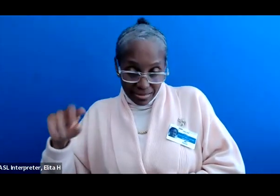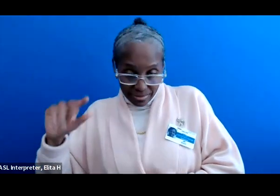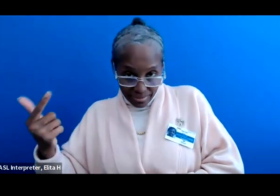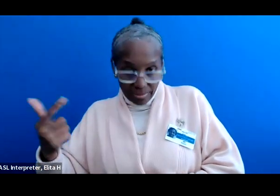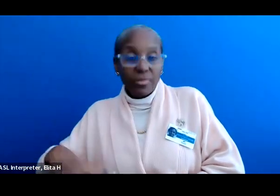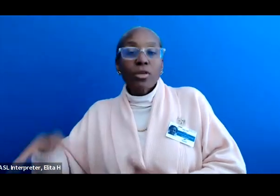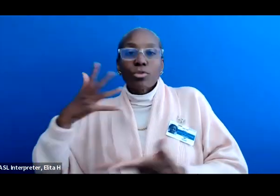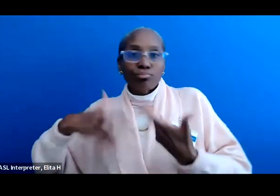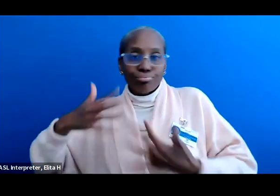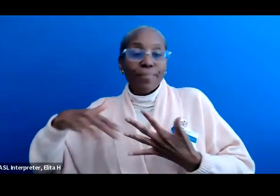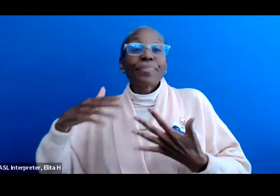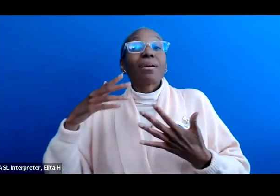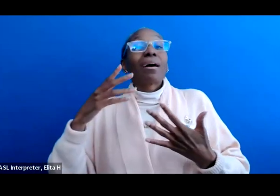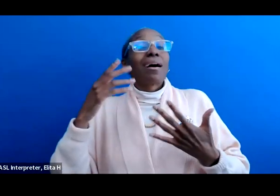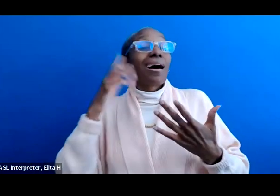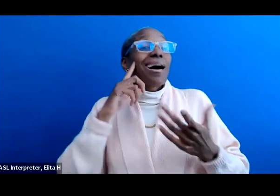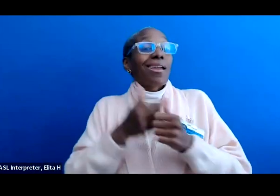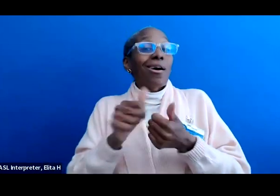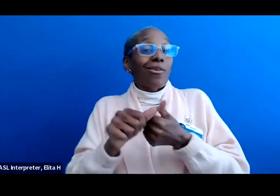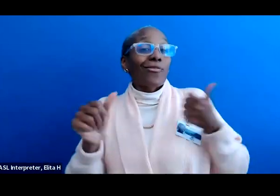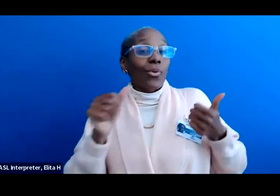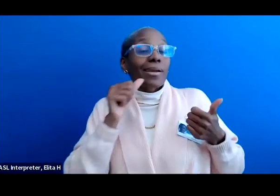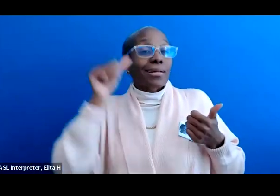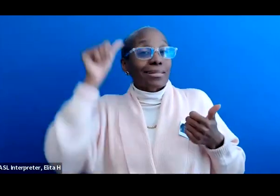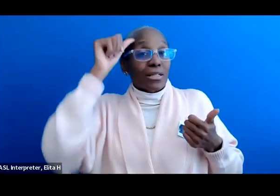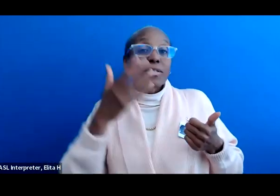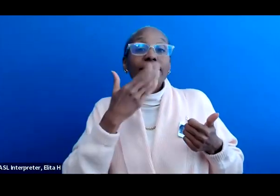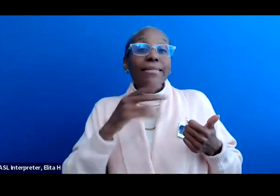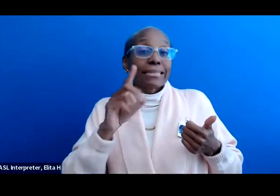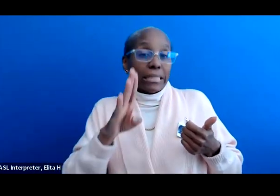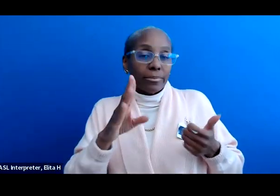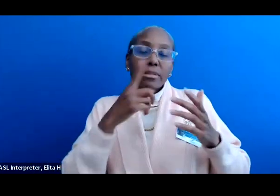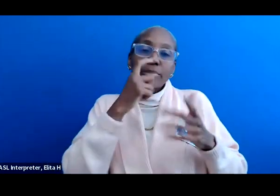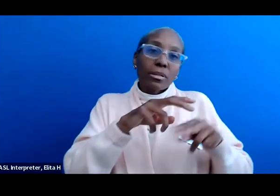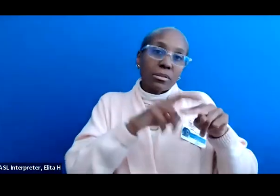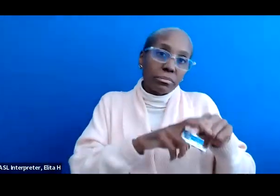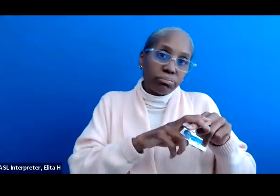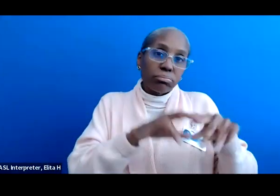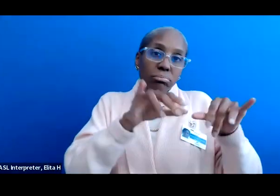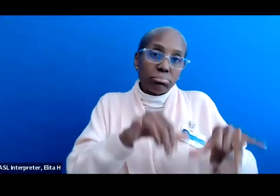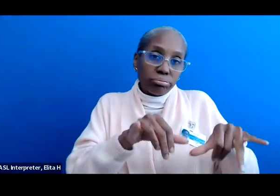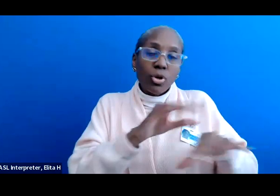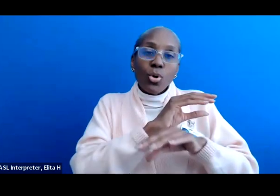who are paralyzed, who are spending a lot of time in the wheelchair. It doesn't happen to everyone, but it is a secondary complication.